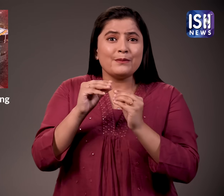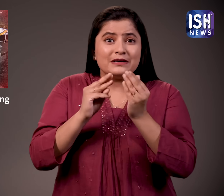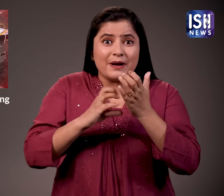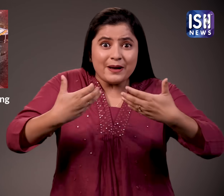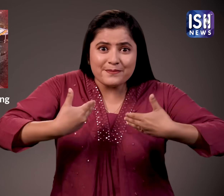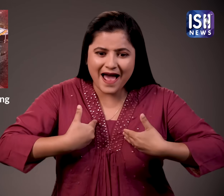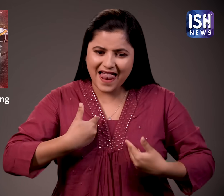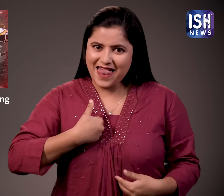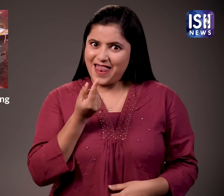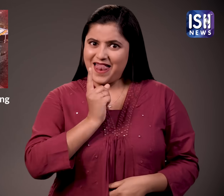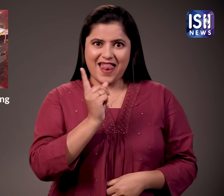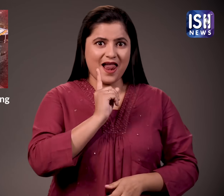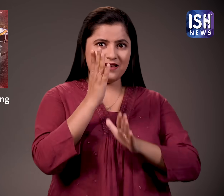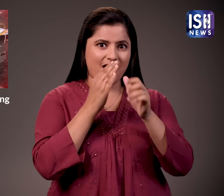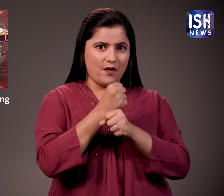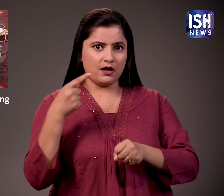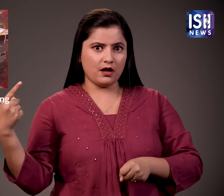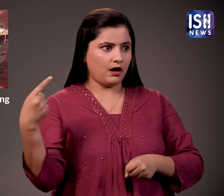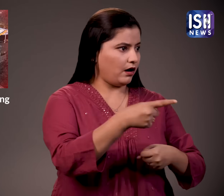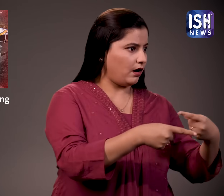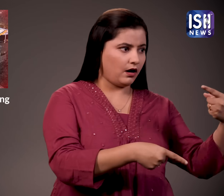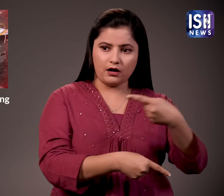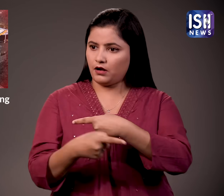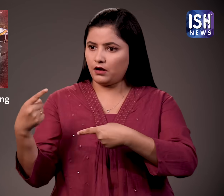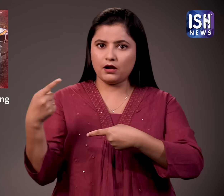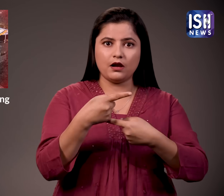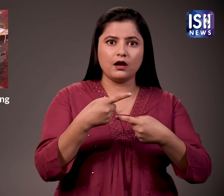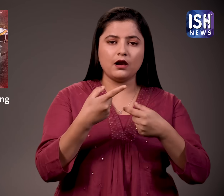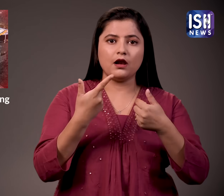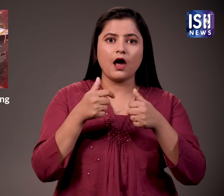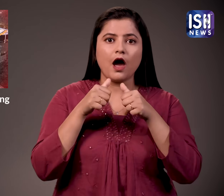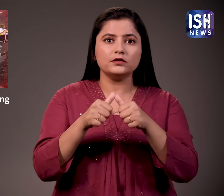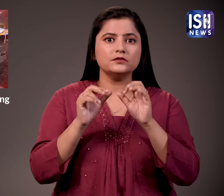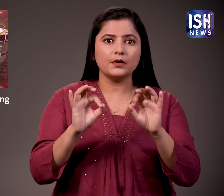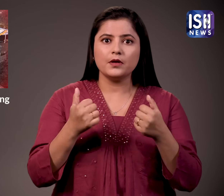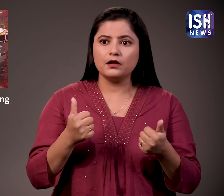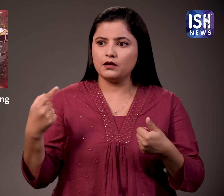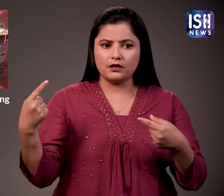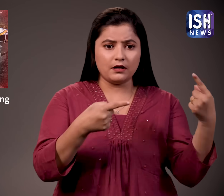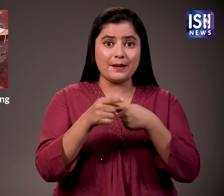and in turn BMC put the blame on railway police. It is blame game between them with none having any proper answer.